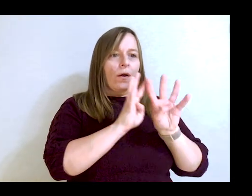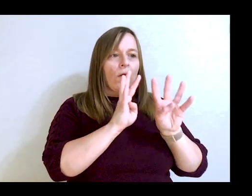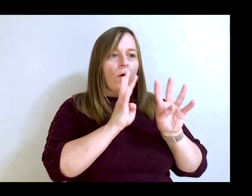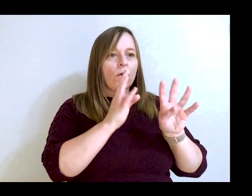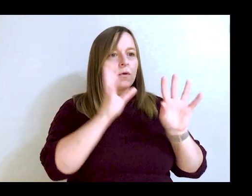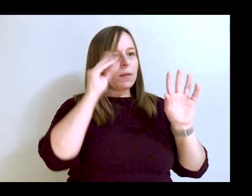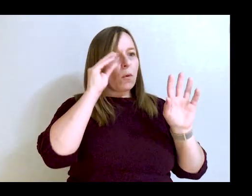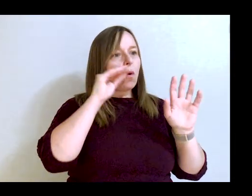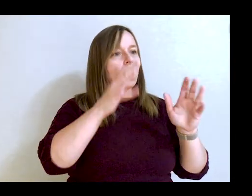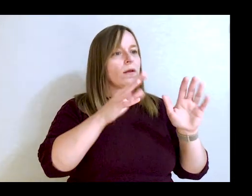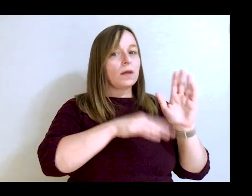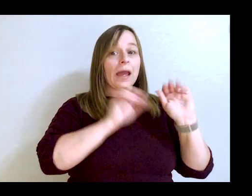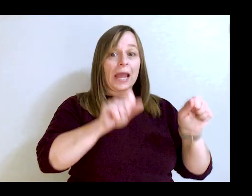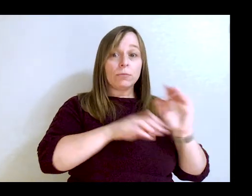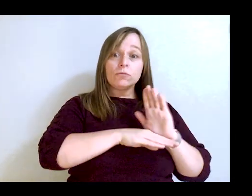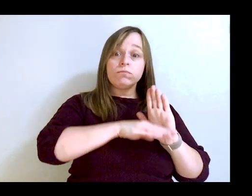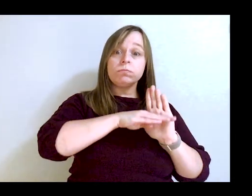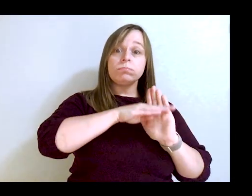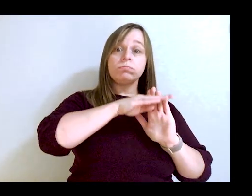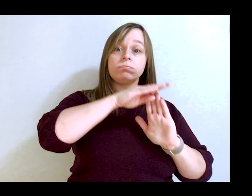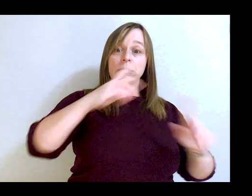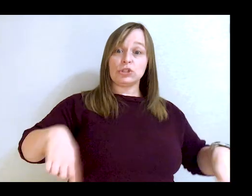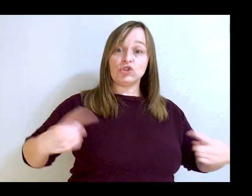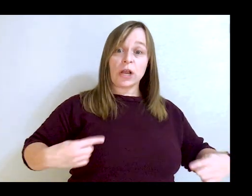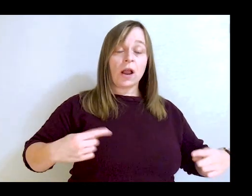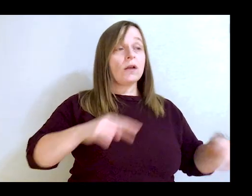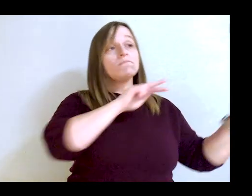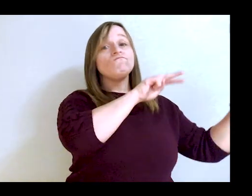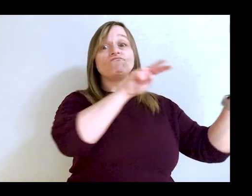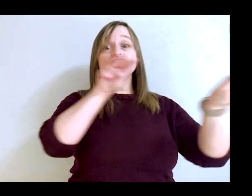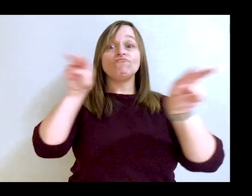around there and he was able, by lifting up, he was able to have a vantage point